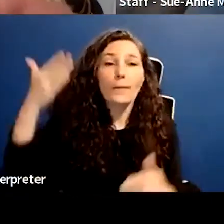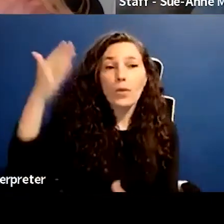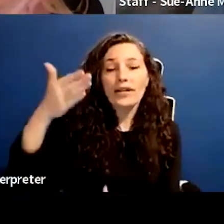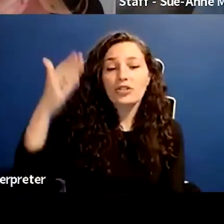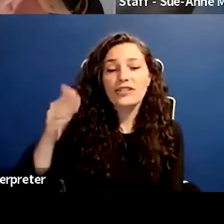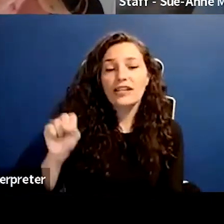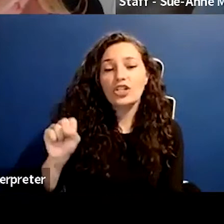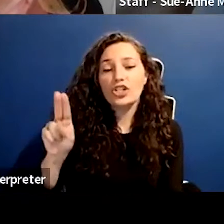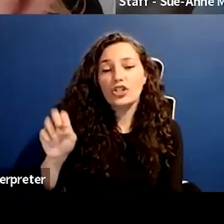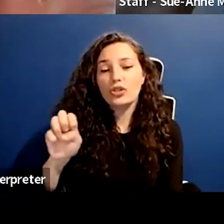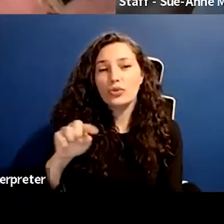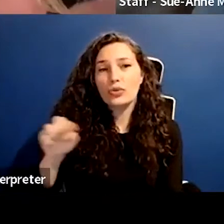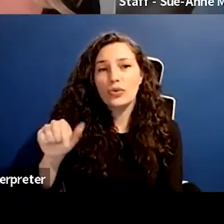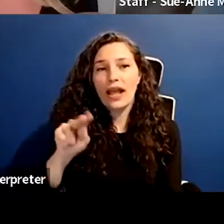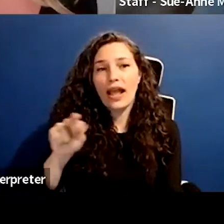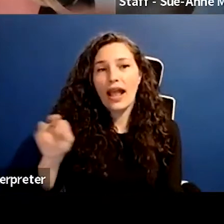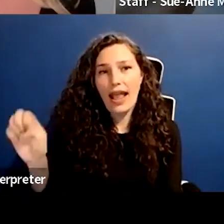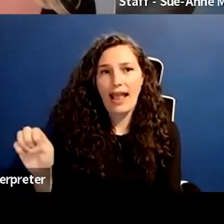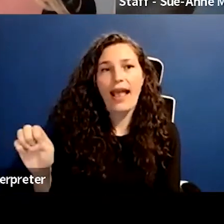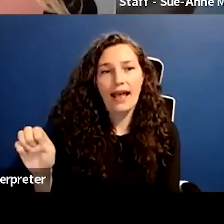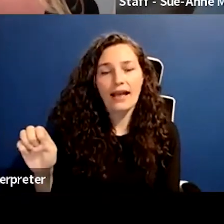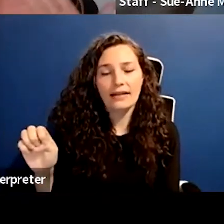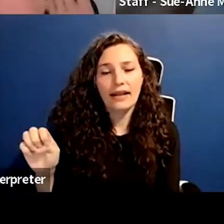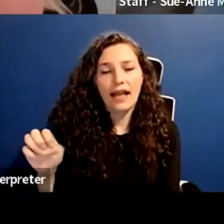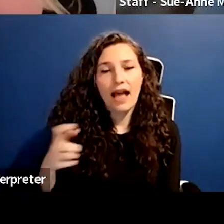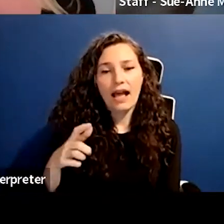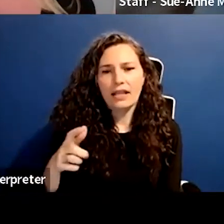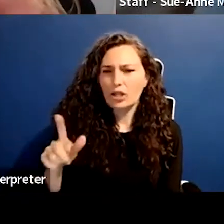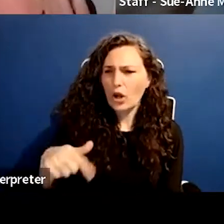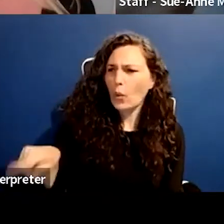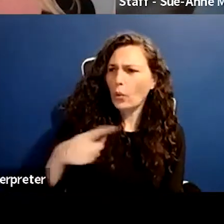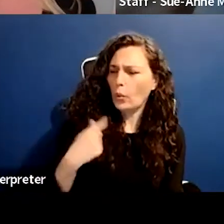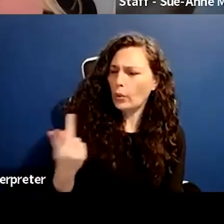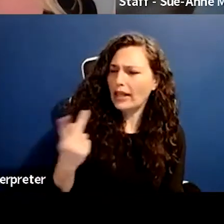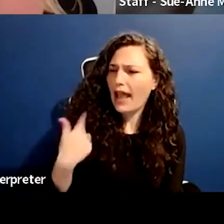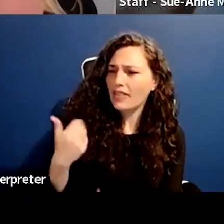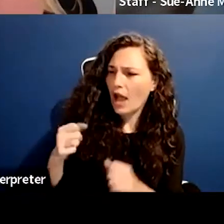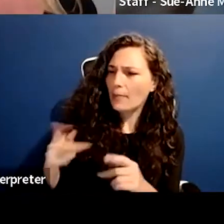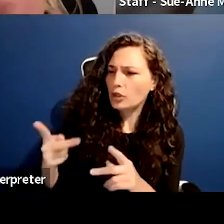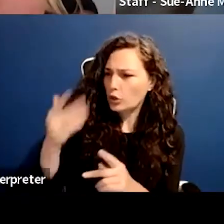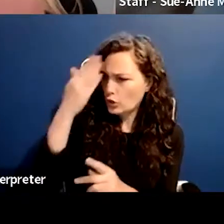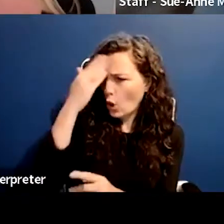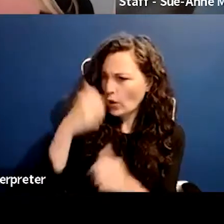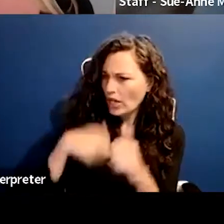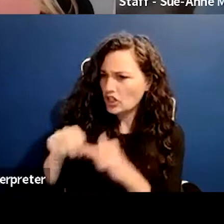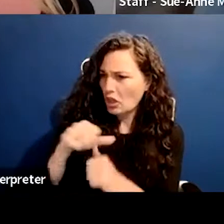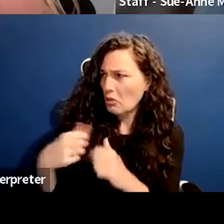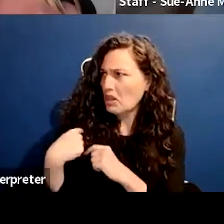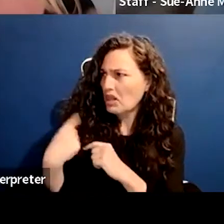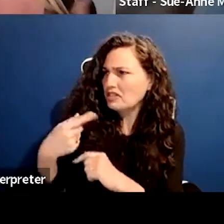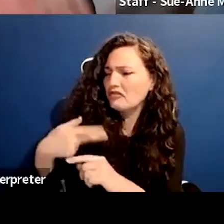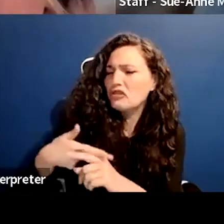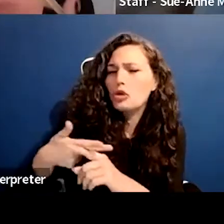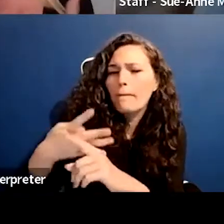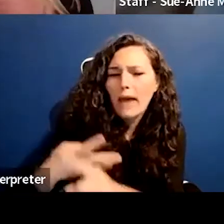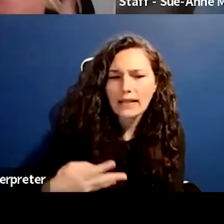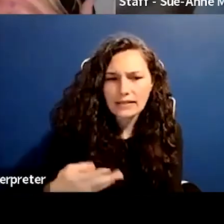So Matt, I thought we, you know, you and I have had the opportunity to get to know each other in the last few months as you've, you know,